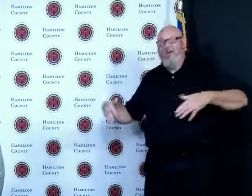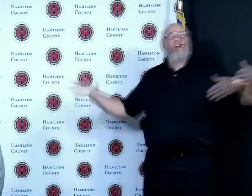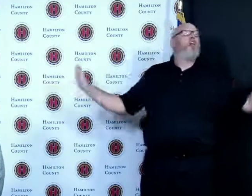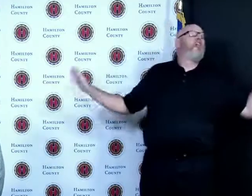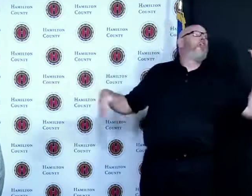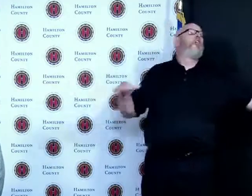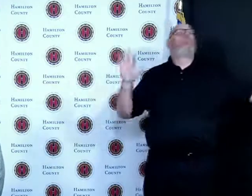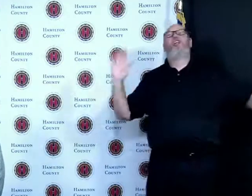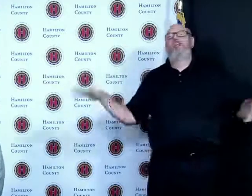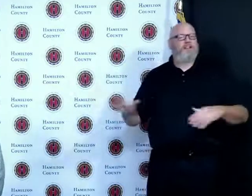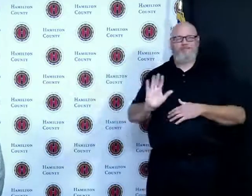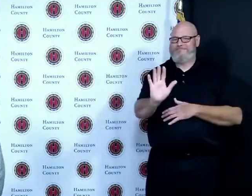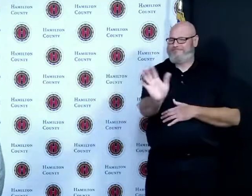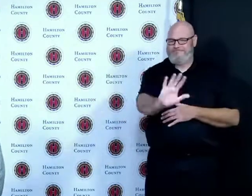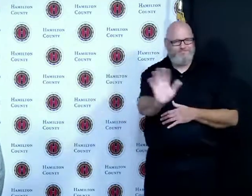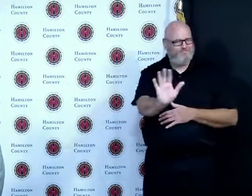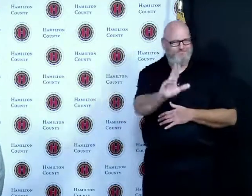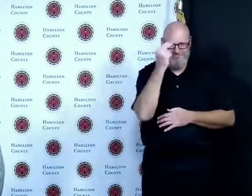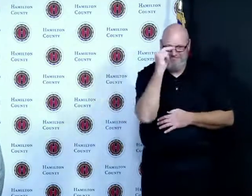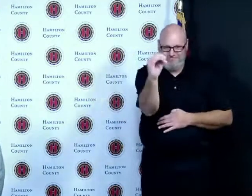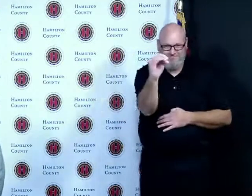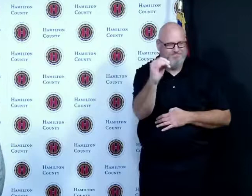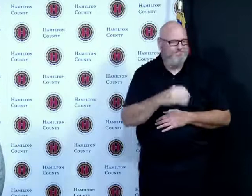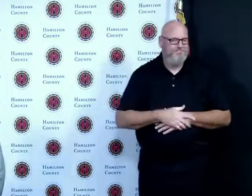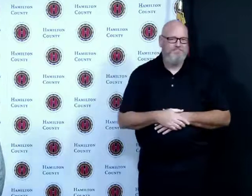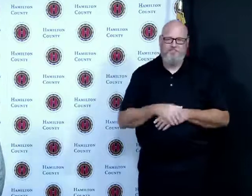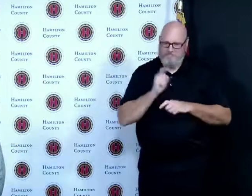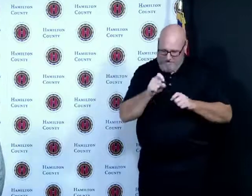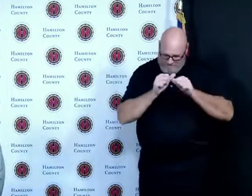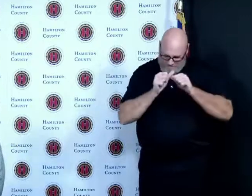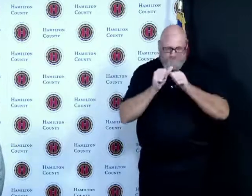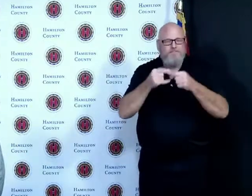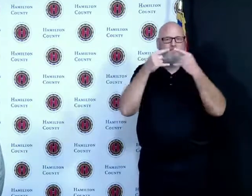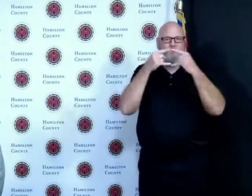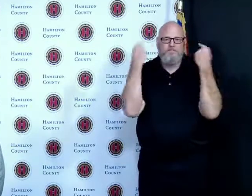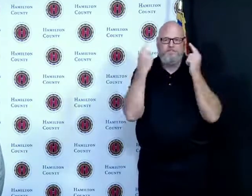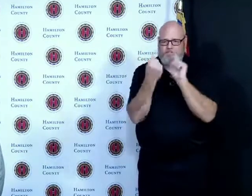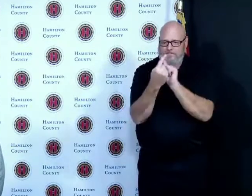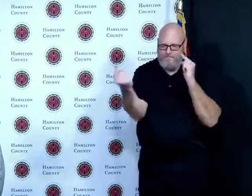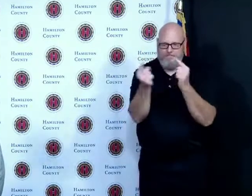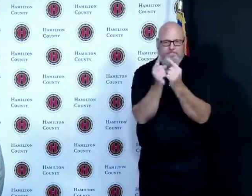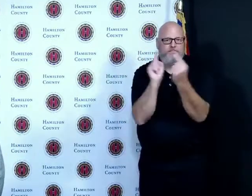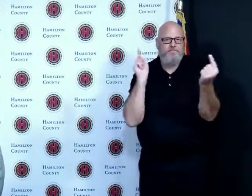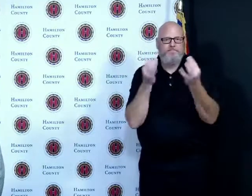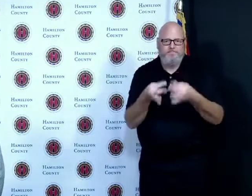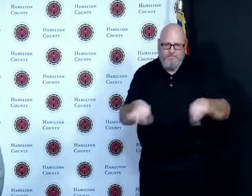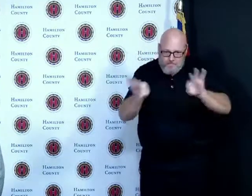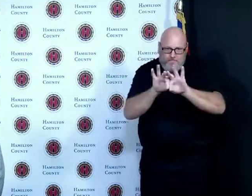as the vaccine is disseminated in greater levels and we must also make sure that we can be informed